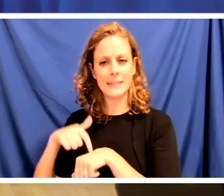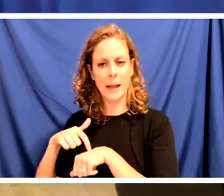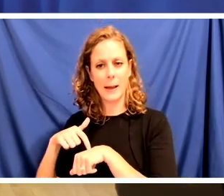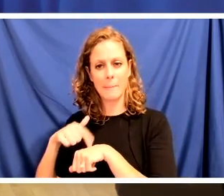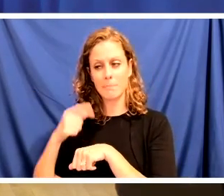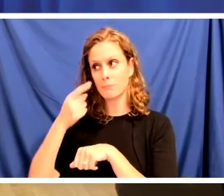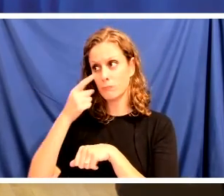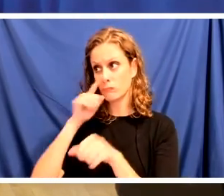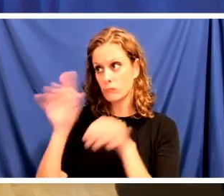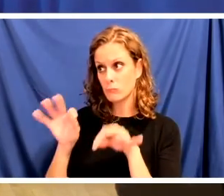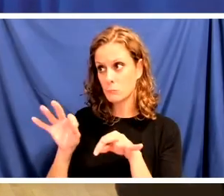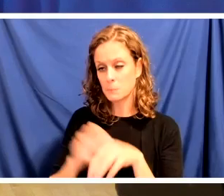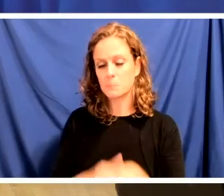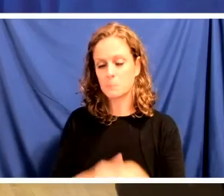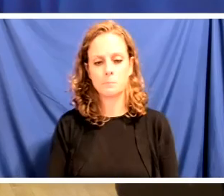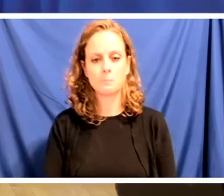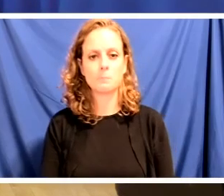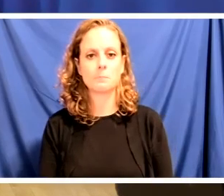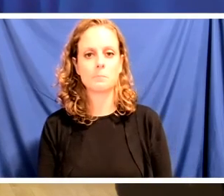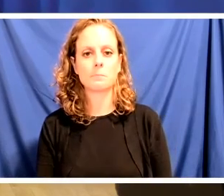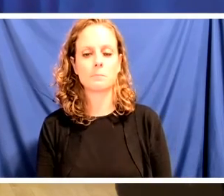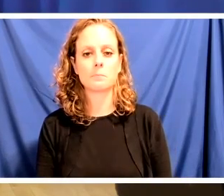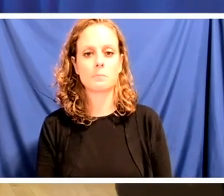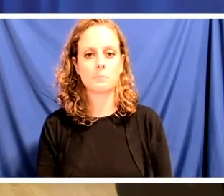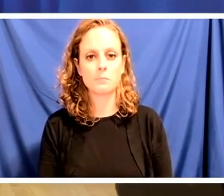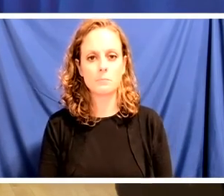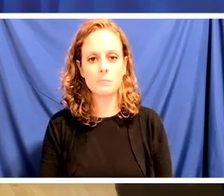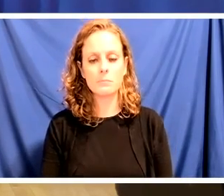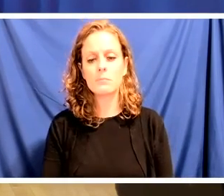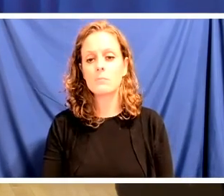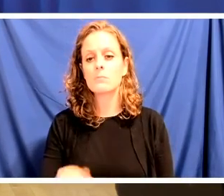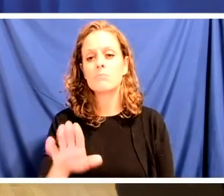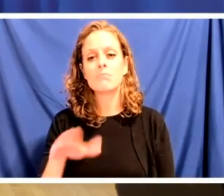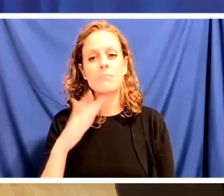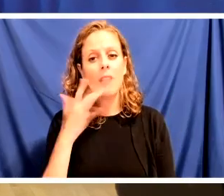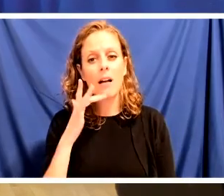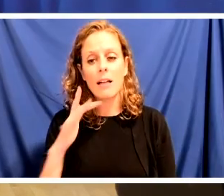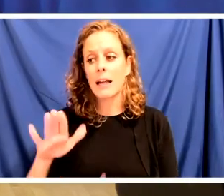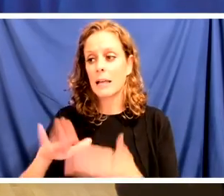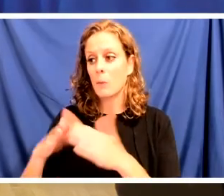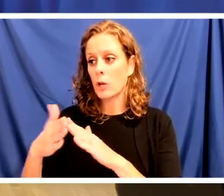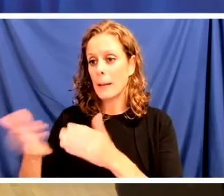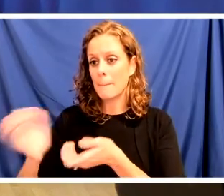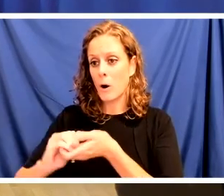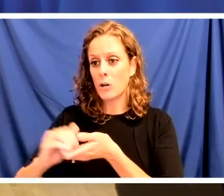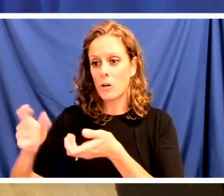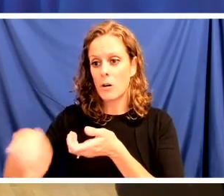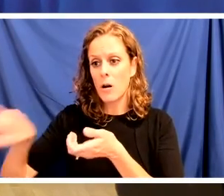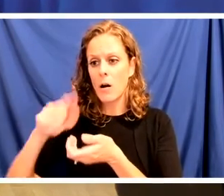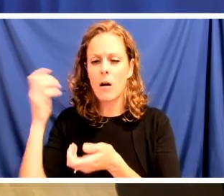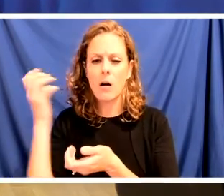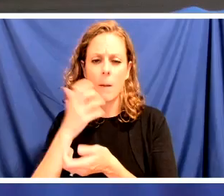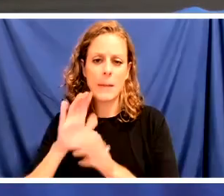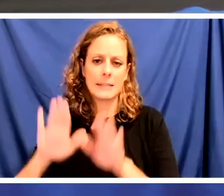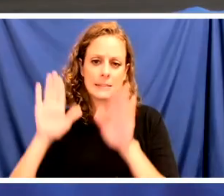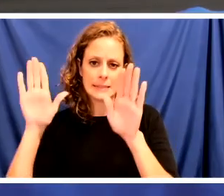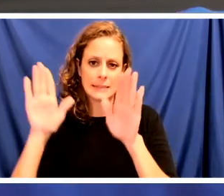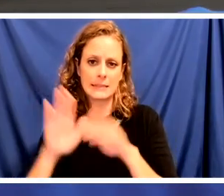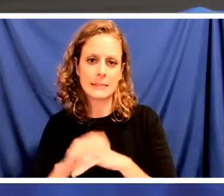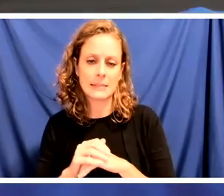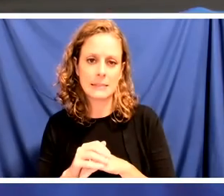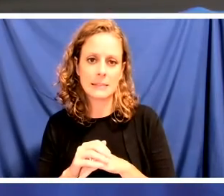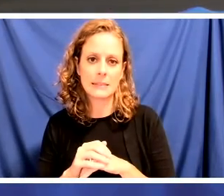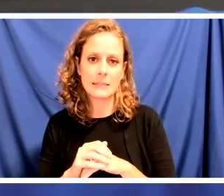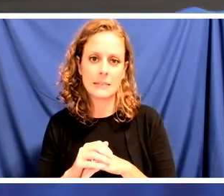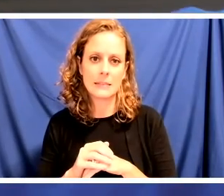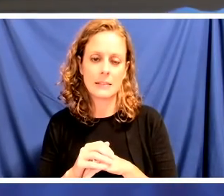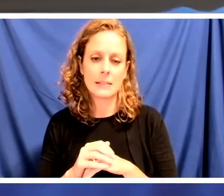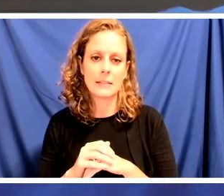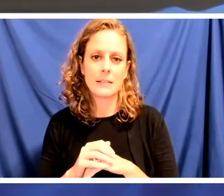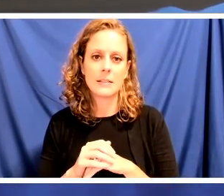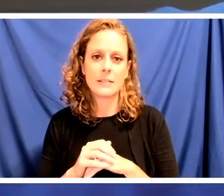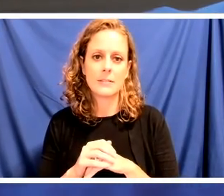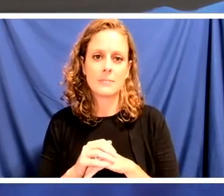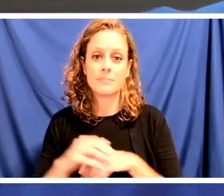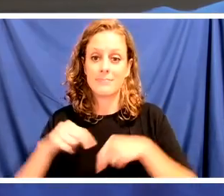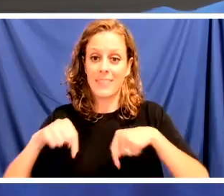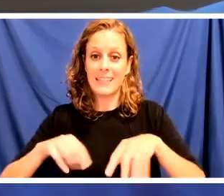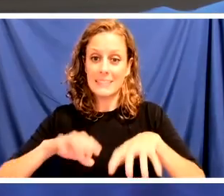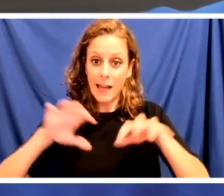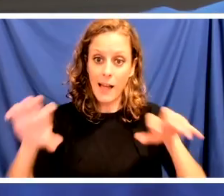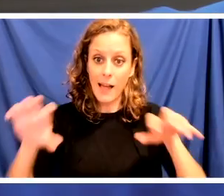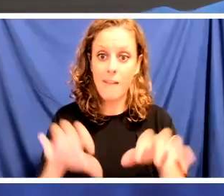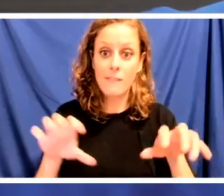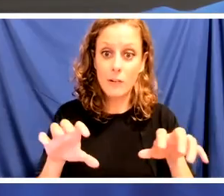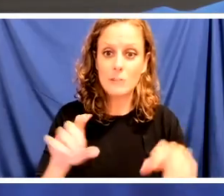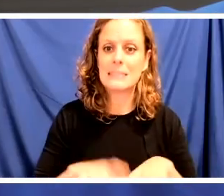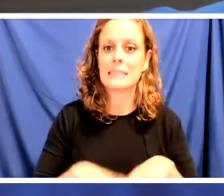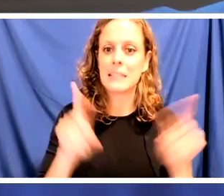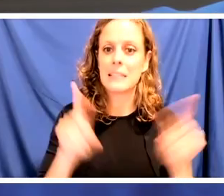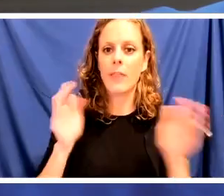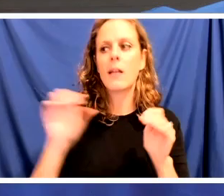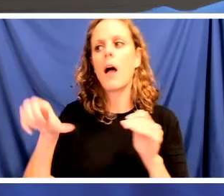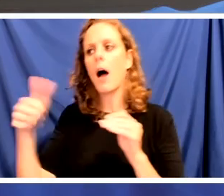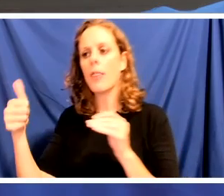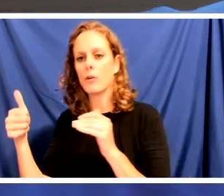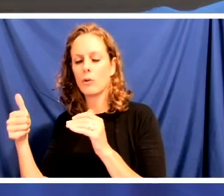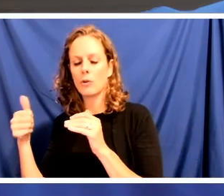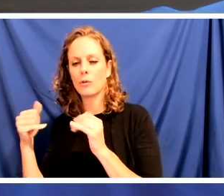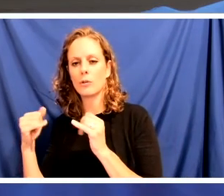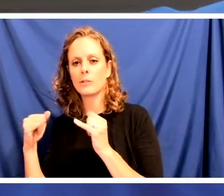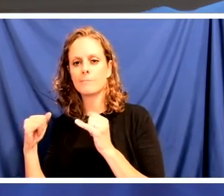Luckily, we have amazing amazing Community partners and our goal is to let folks know that this effort is taking place and that it is different than other redistricting efforts happening around the state.